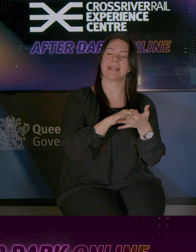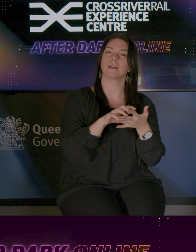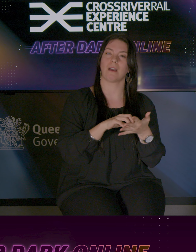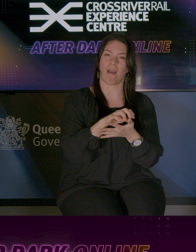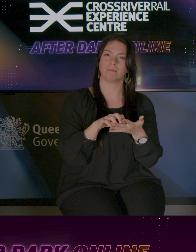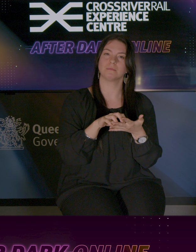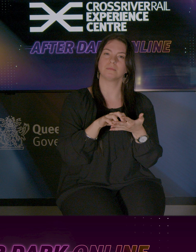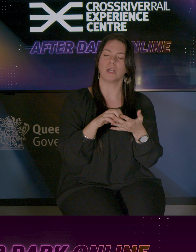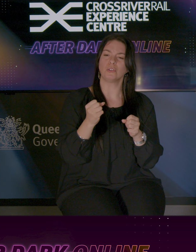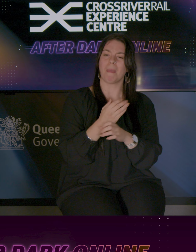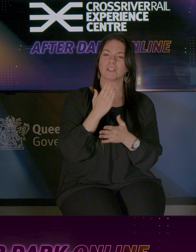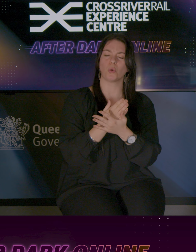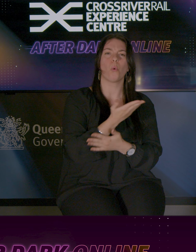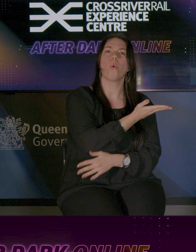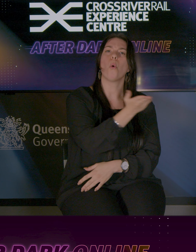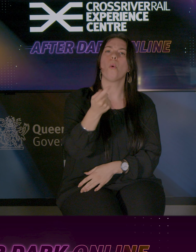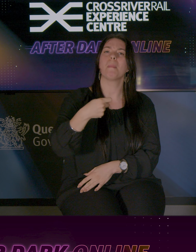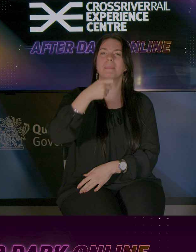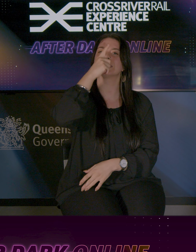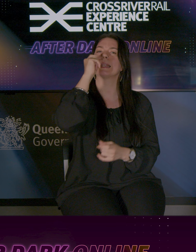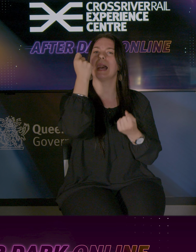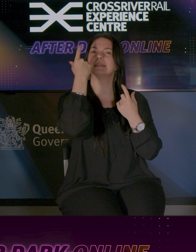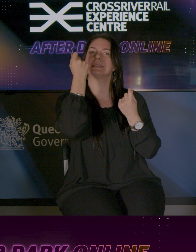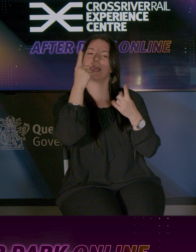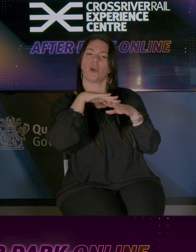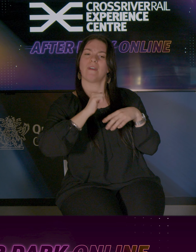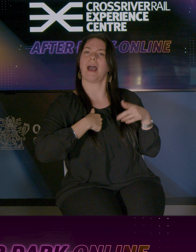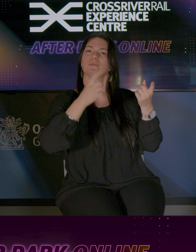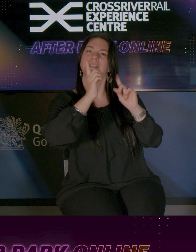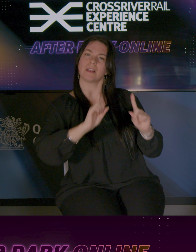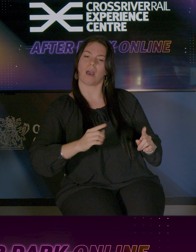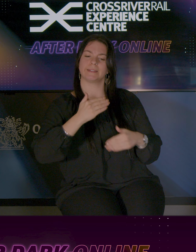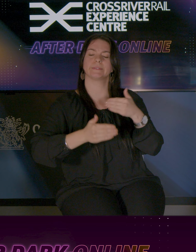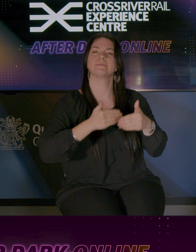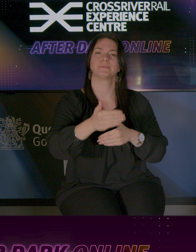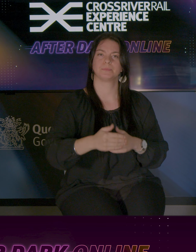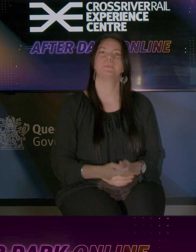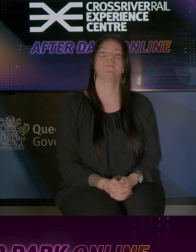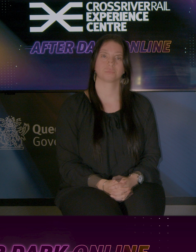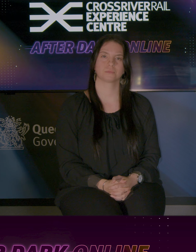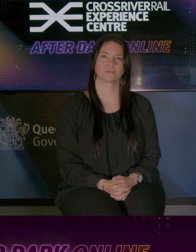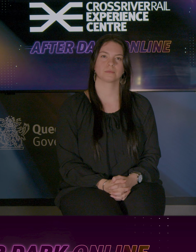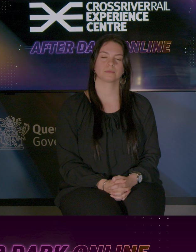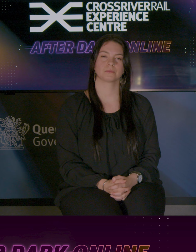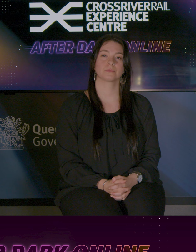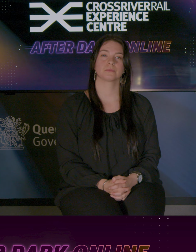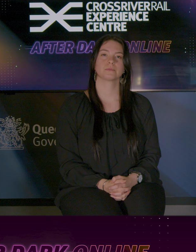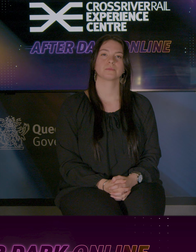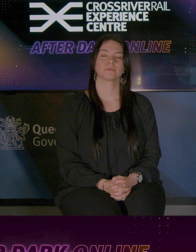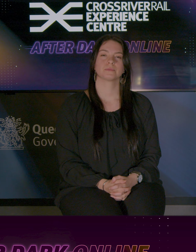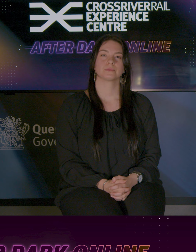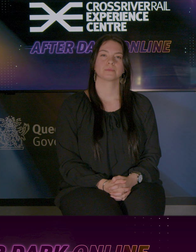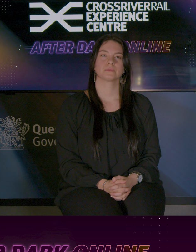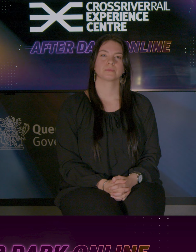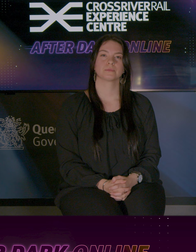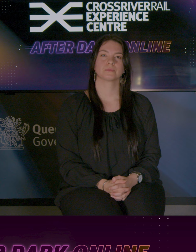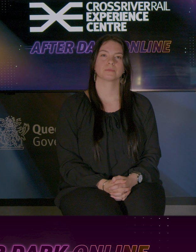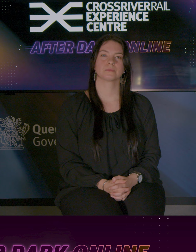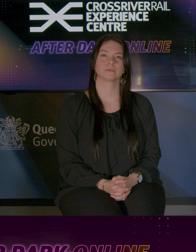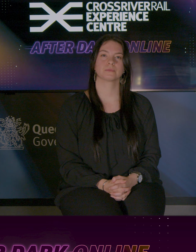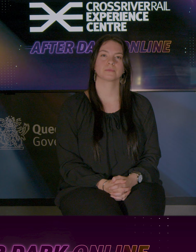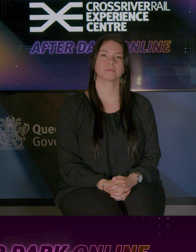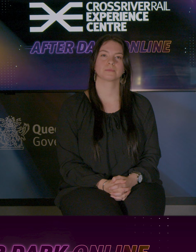sure that members couldn't understand designs as we proceed as well as formal meanings we